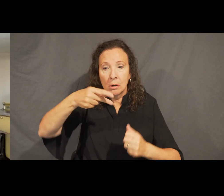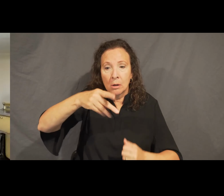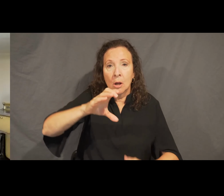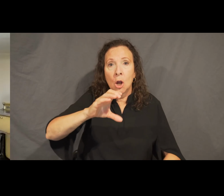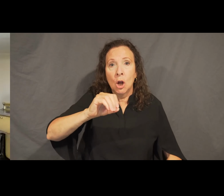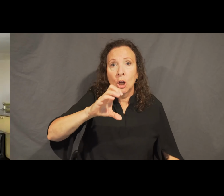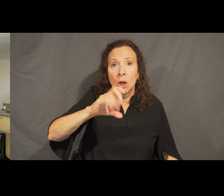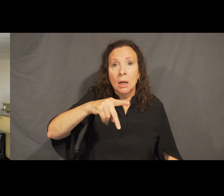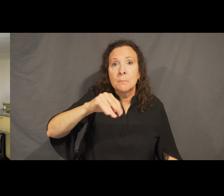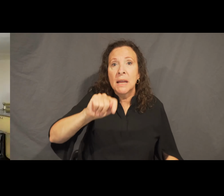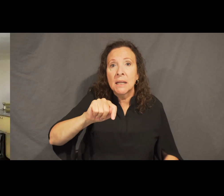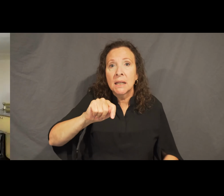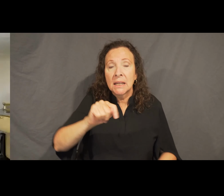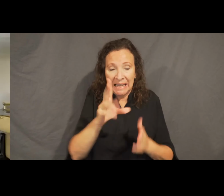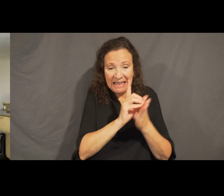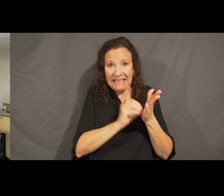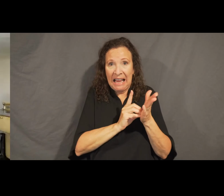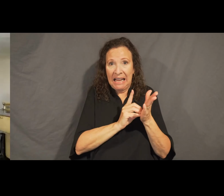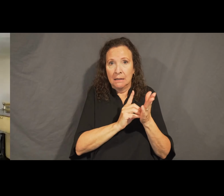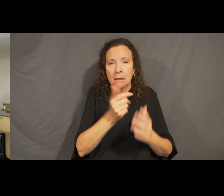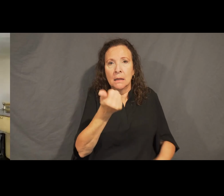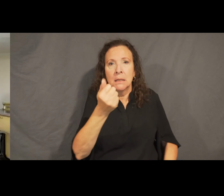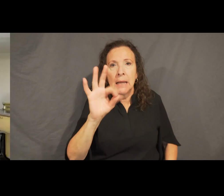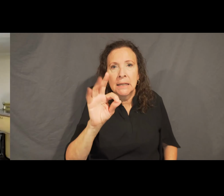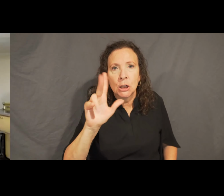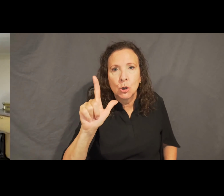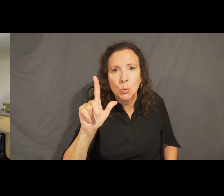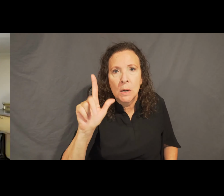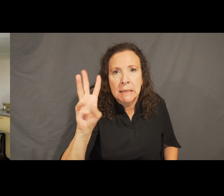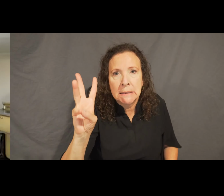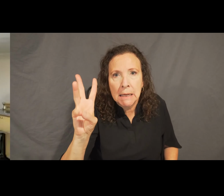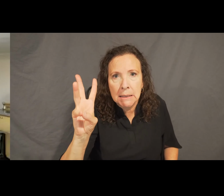since 1926. That was 14, 15 years before.